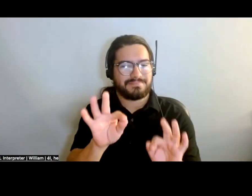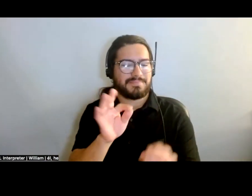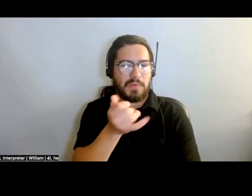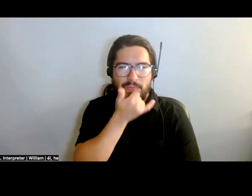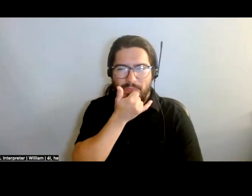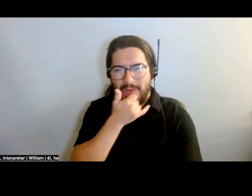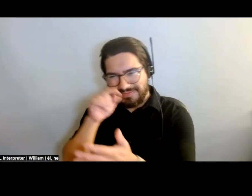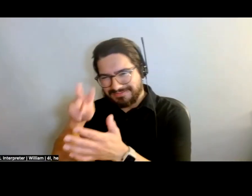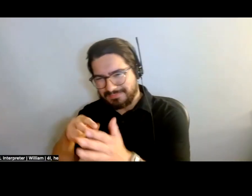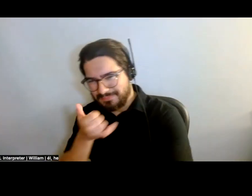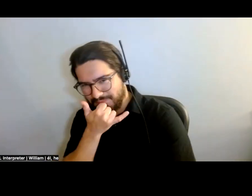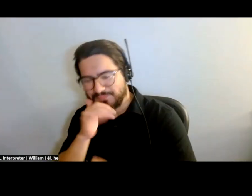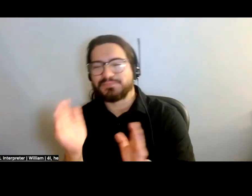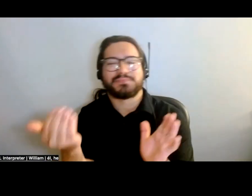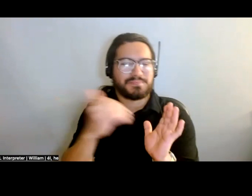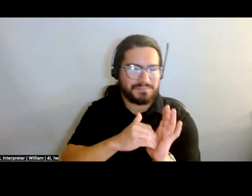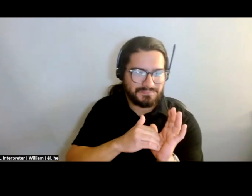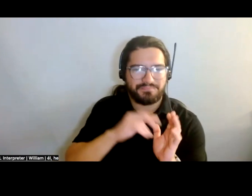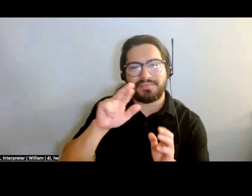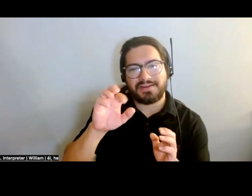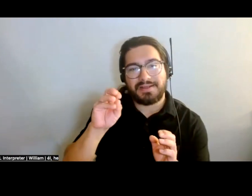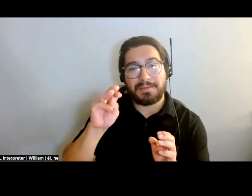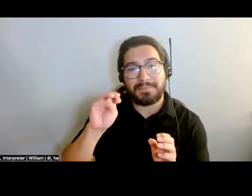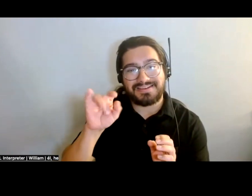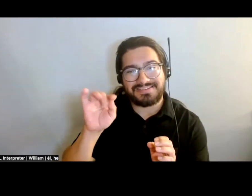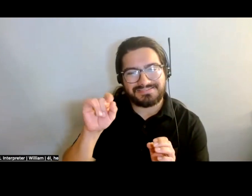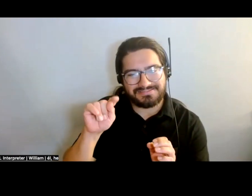I was—sorry, sorry.